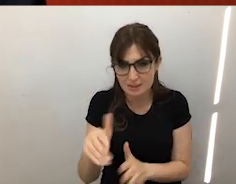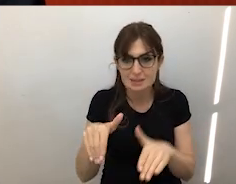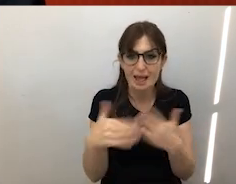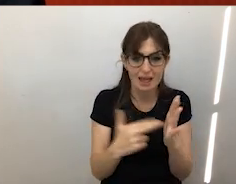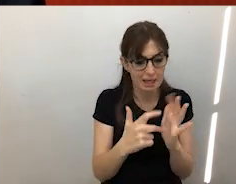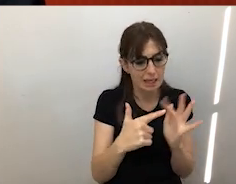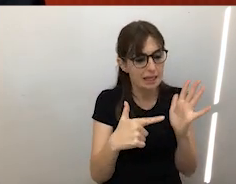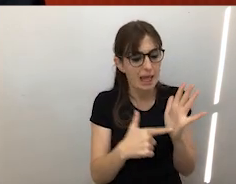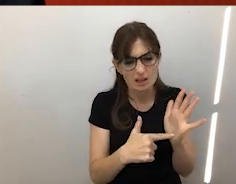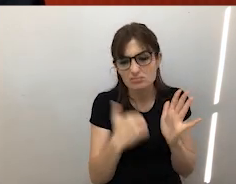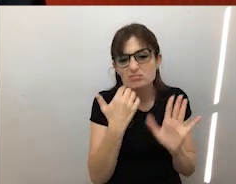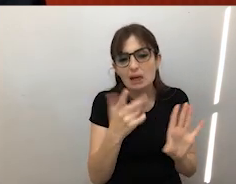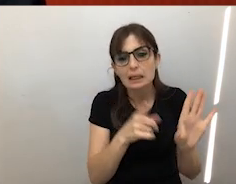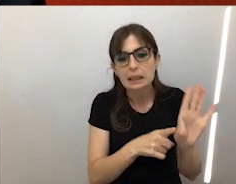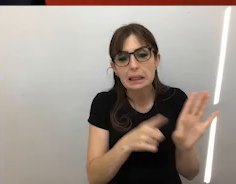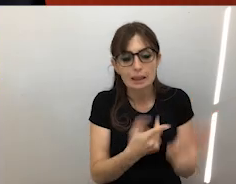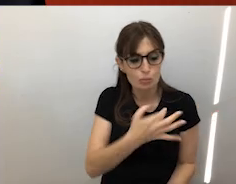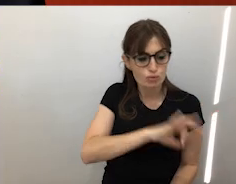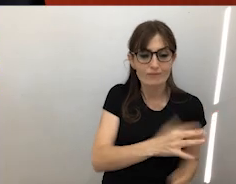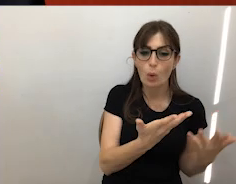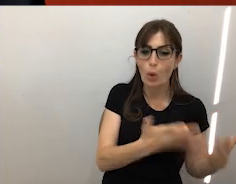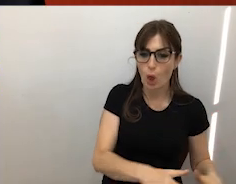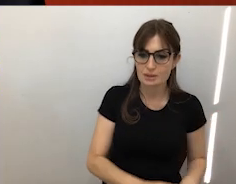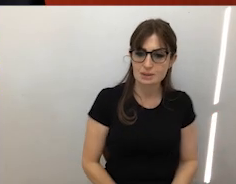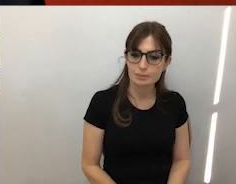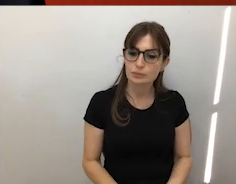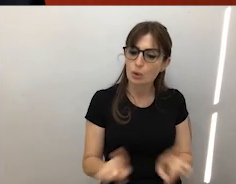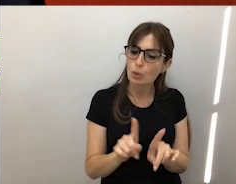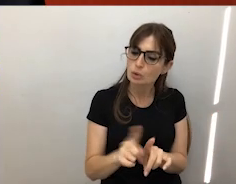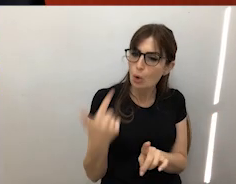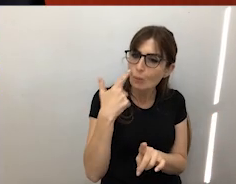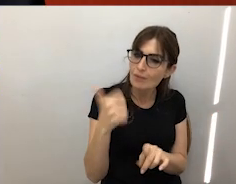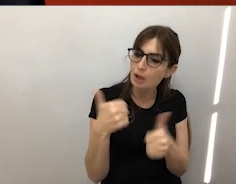and net surplus or deficit. And finally, we'll consider some useful questions a director